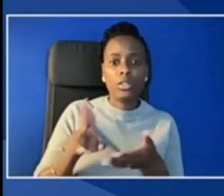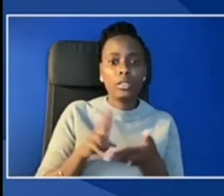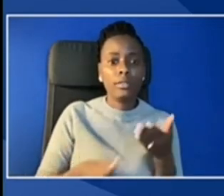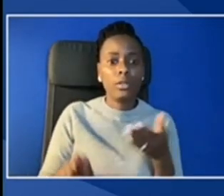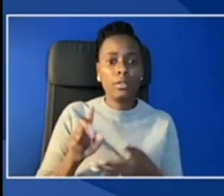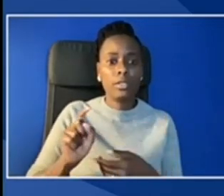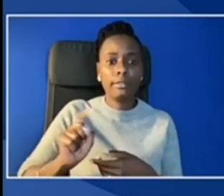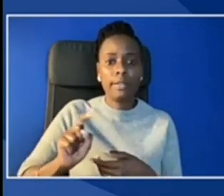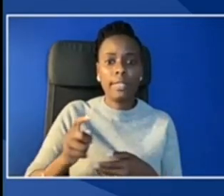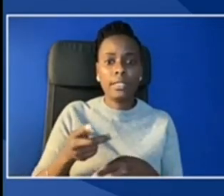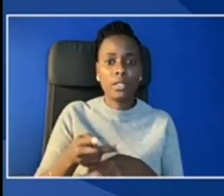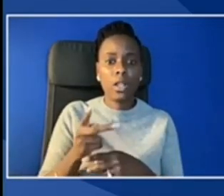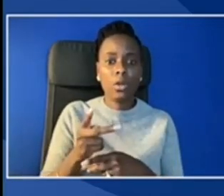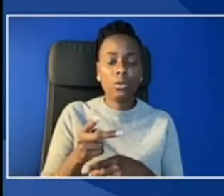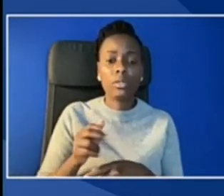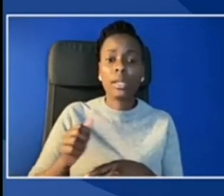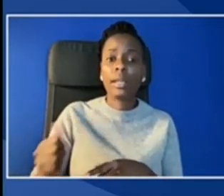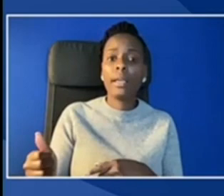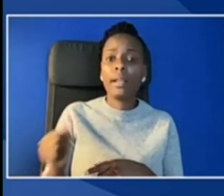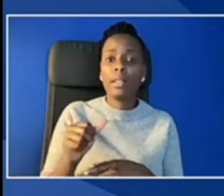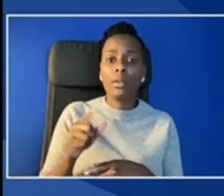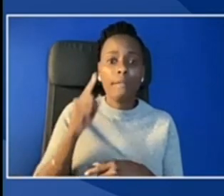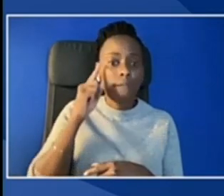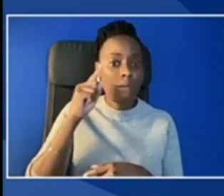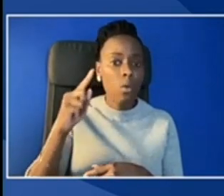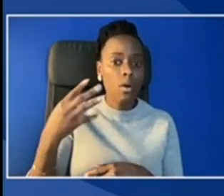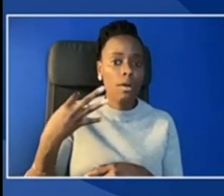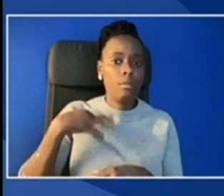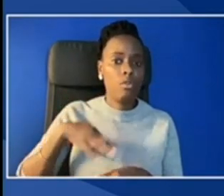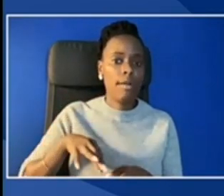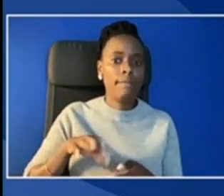for-profit colleges or universities that